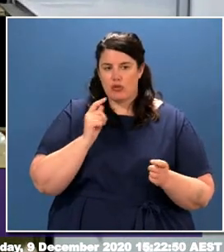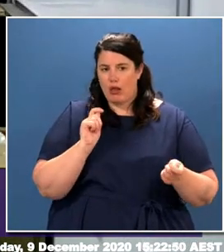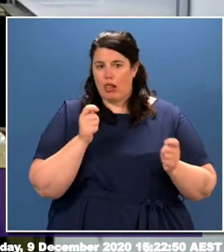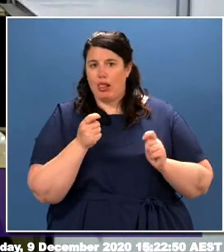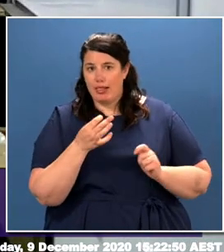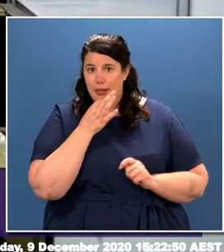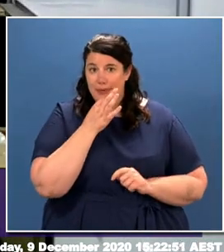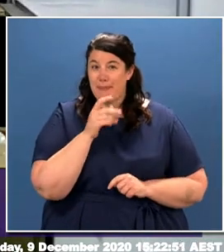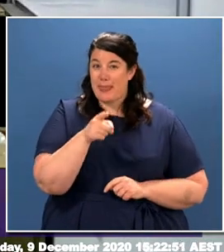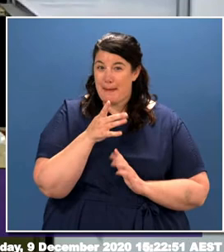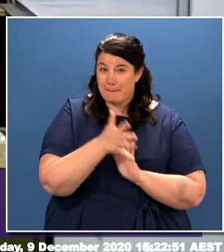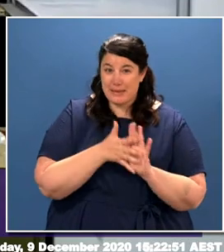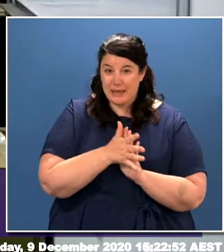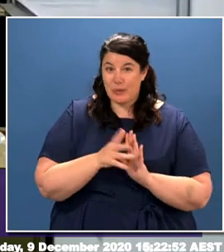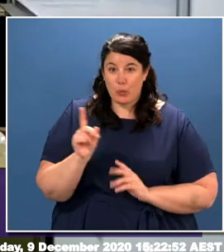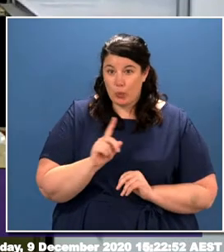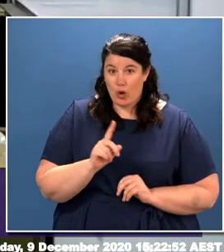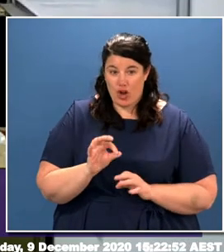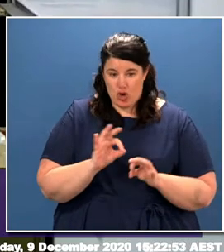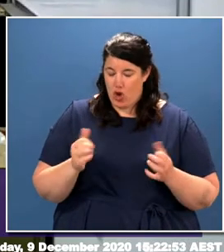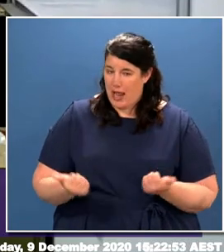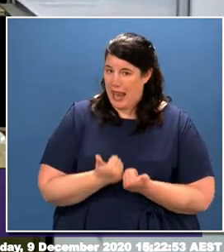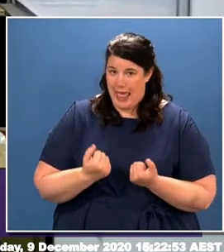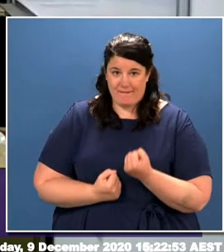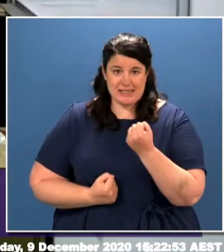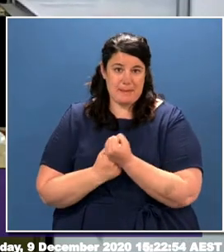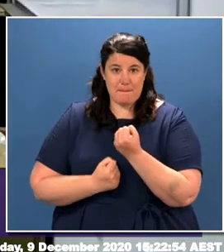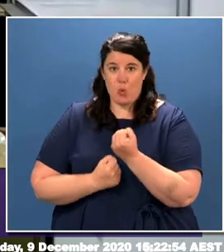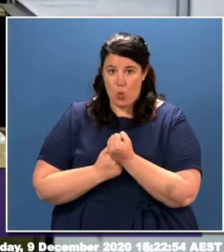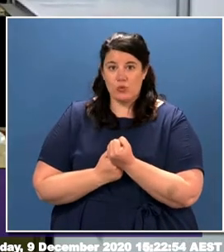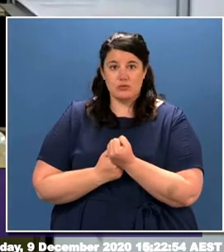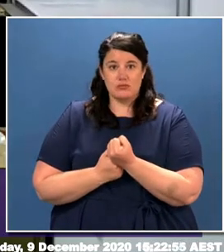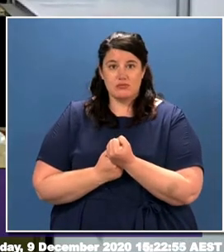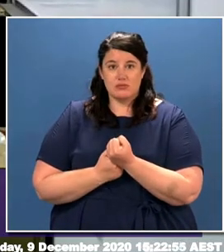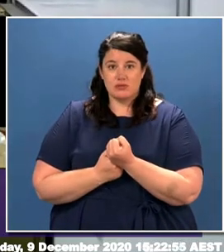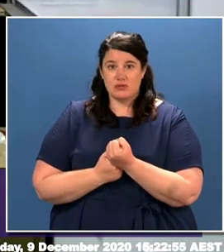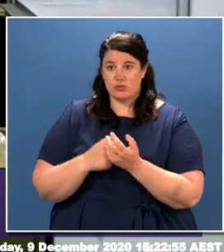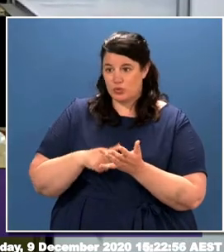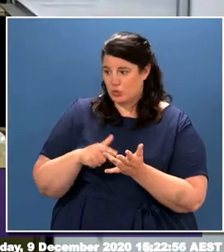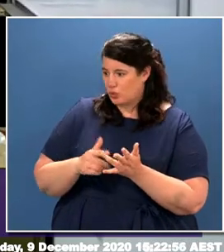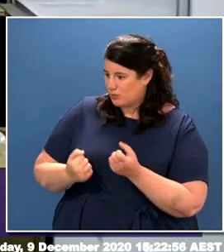But that means there's not a lot of support to be going into early days particularly and stuff like that